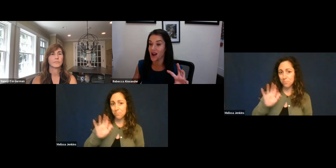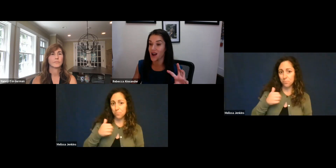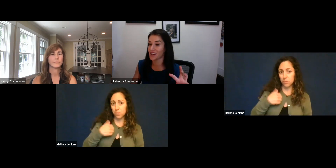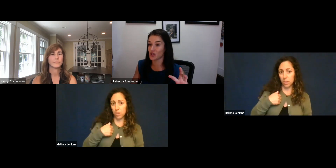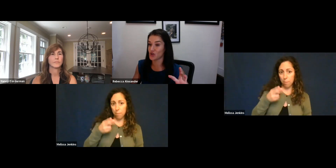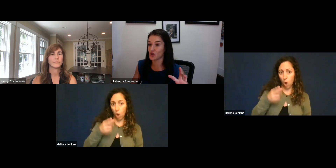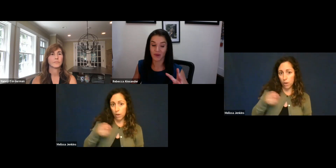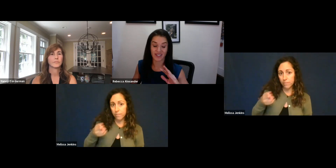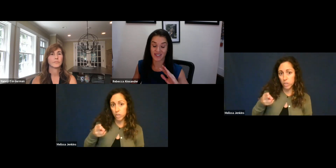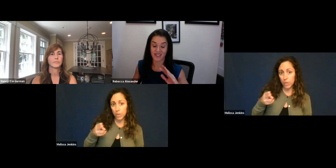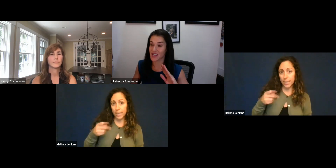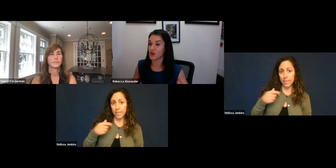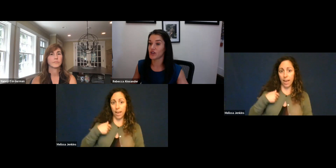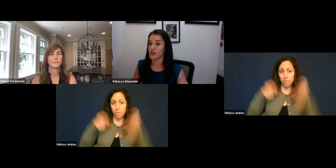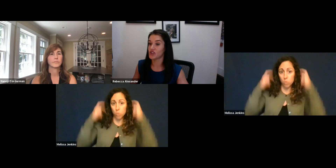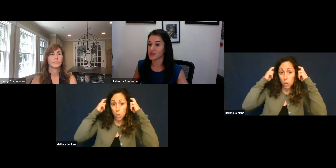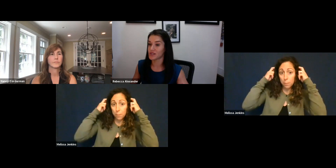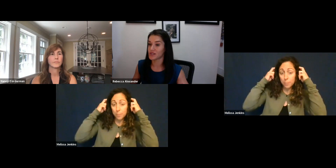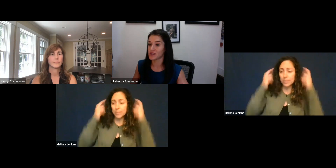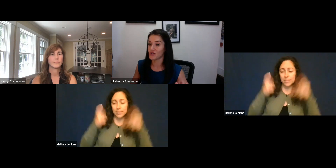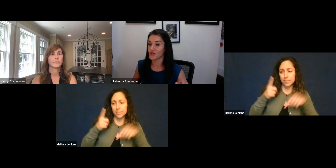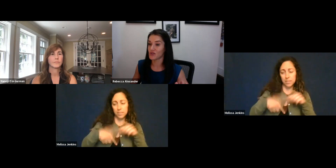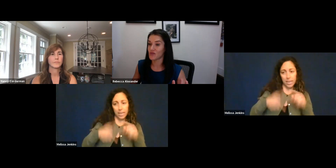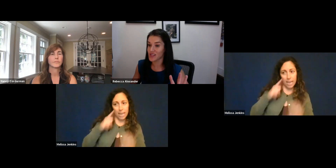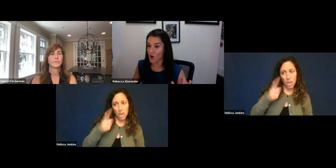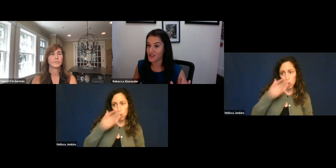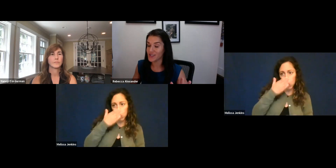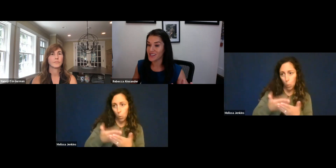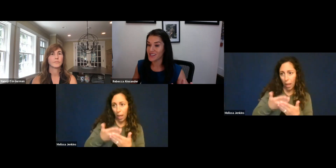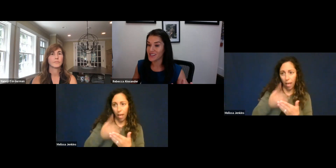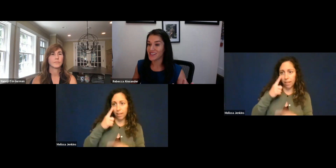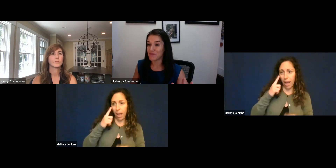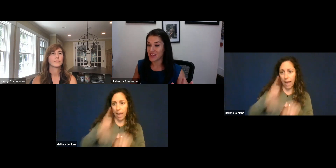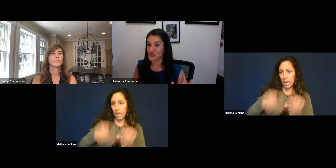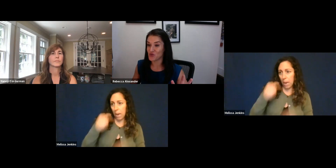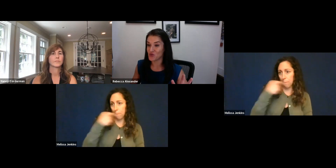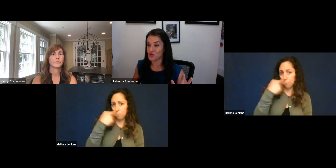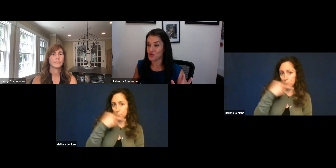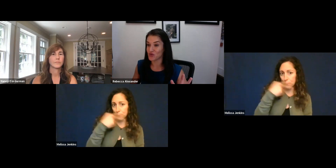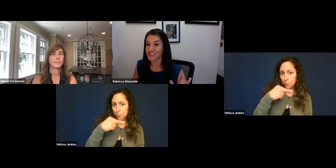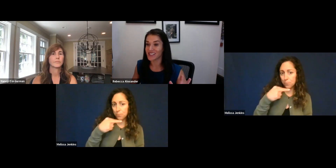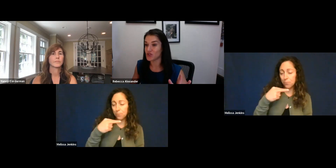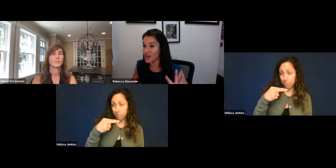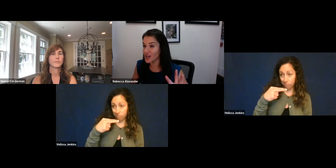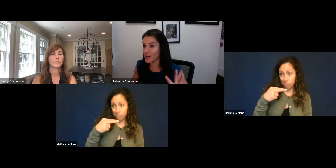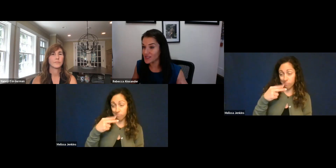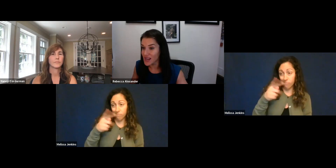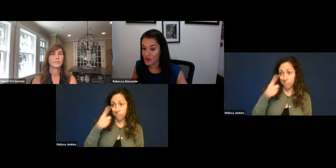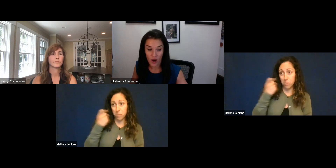I'm not going to hear you well, because I can't read your lips. So if I say what, it means you likely need to enunciate,